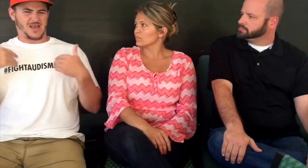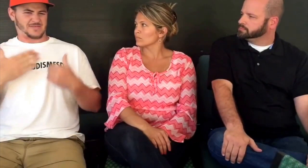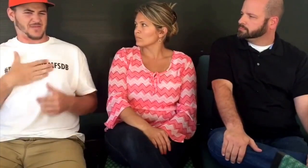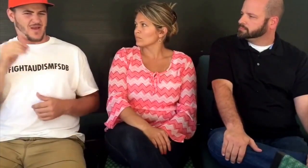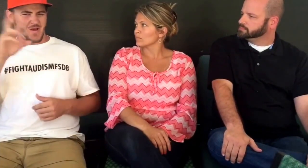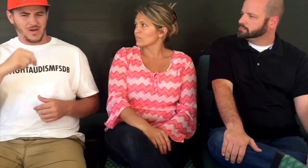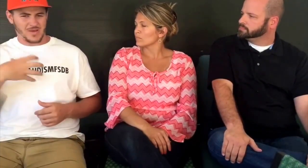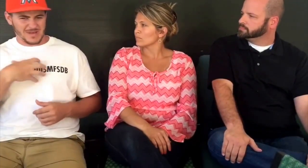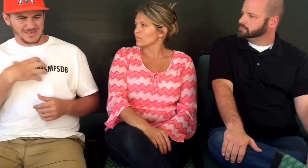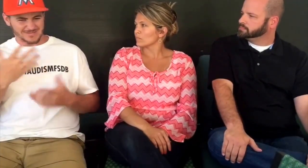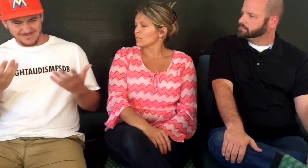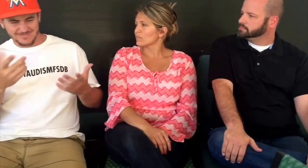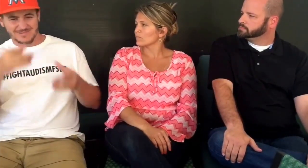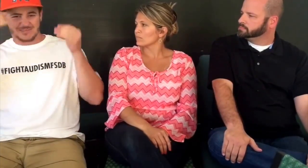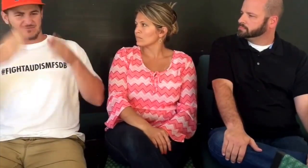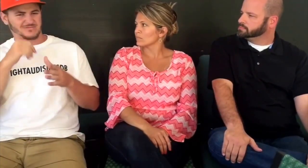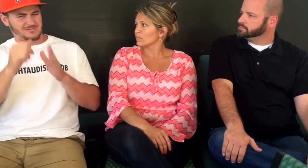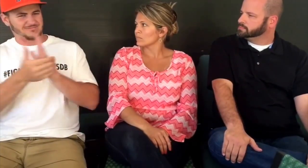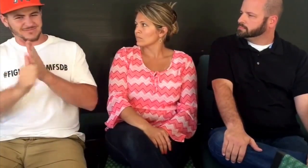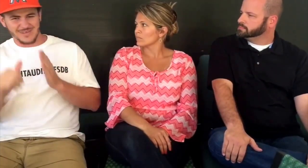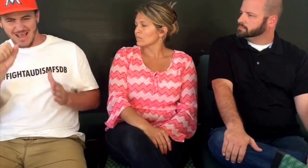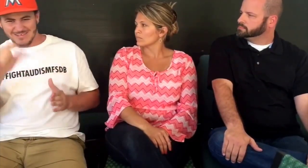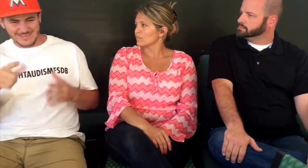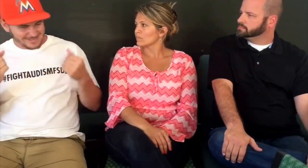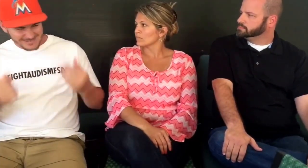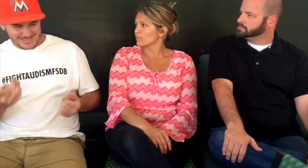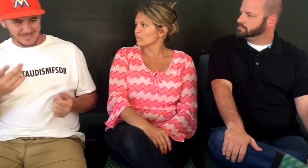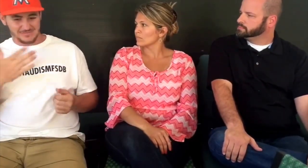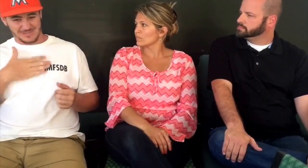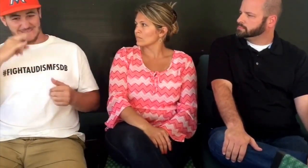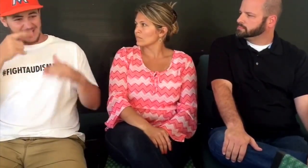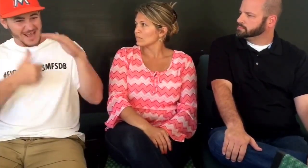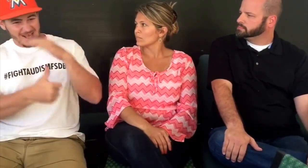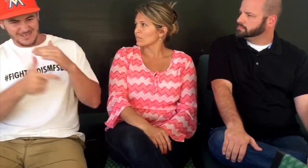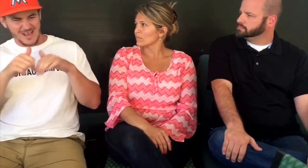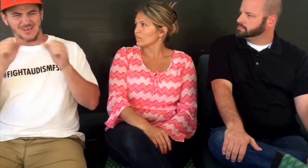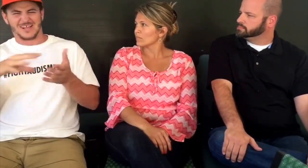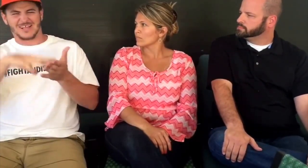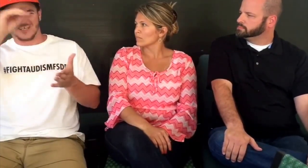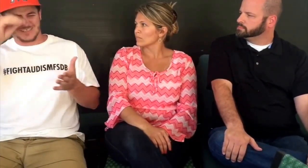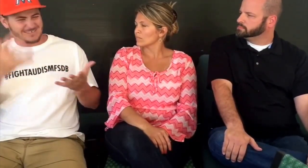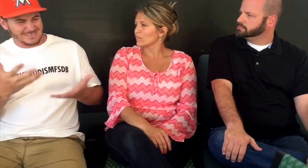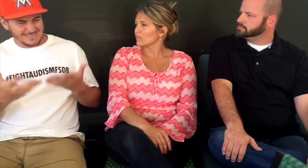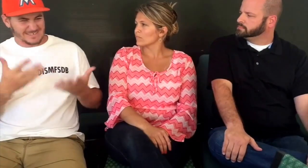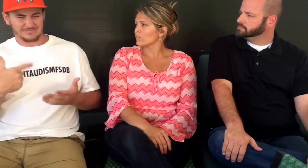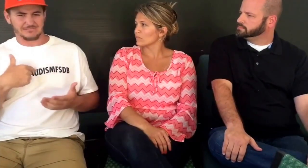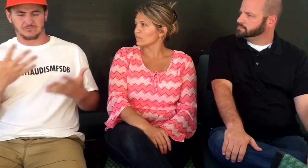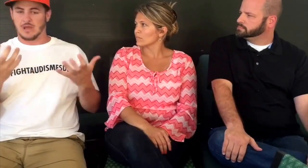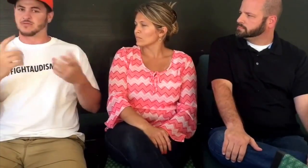I did have my own complaints. Teachers weren’t qualified in ASL. How can my kids learn if they take her class?